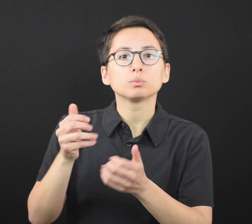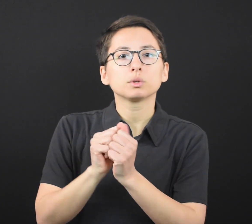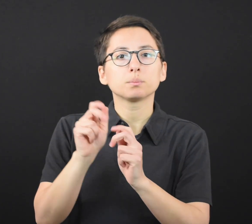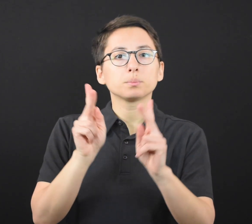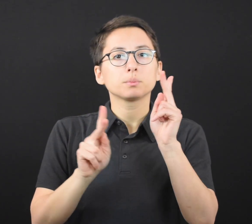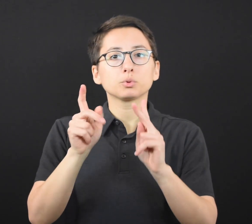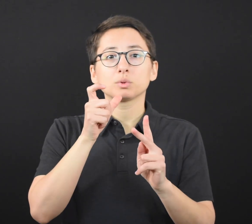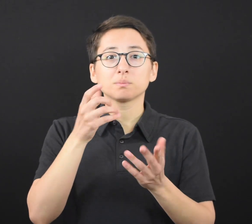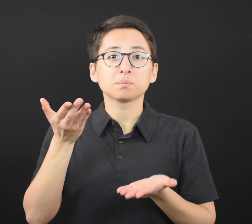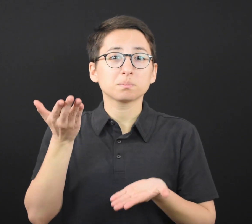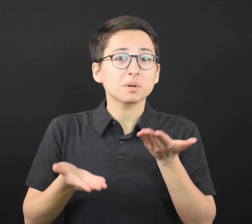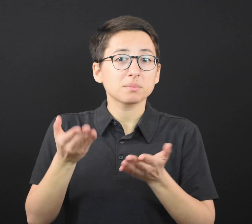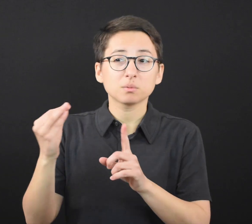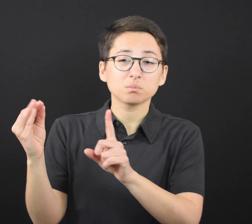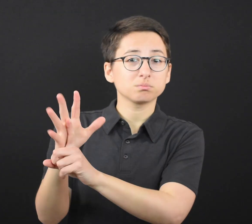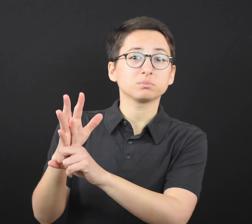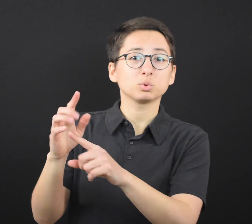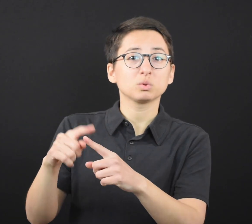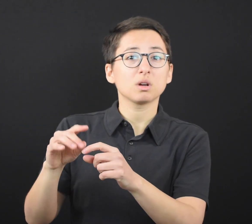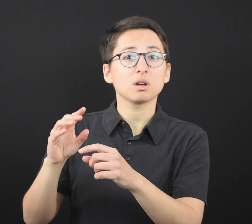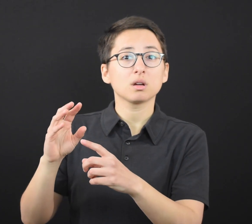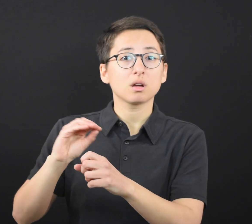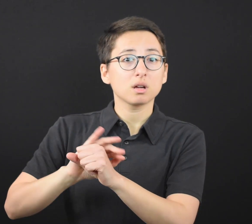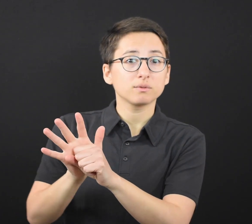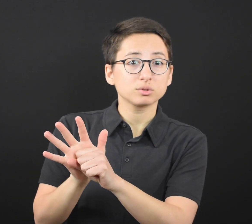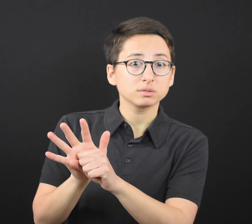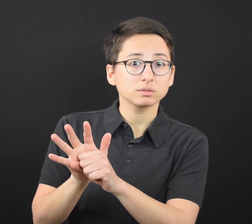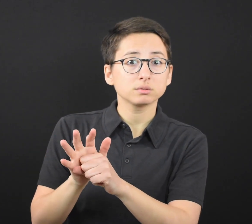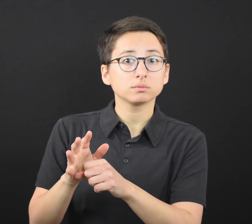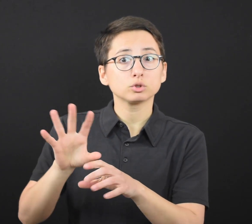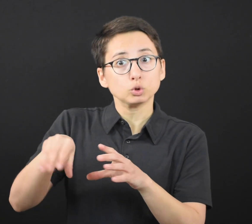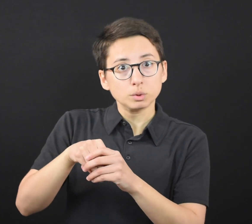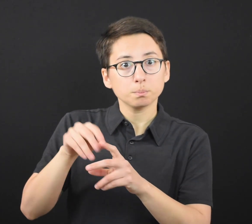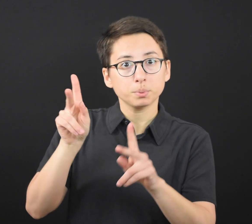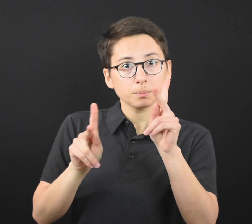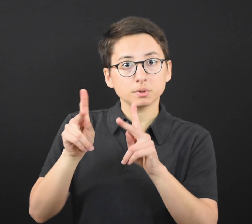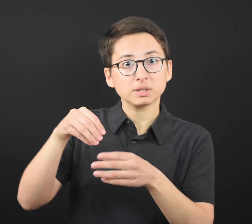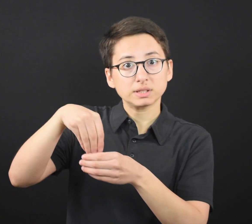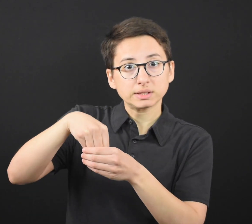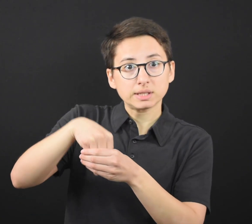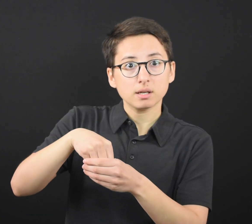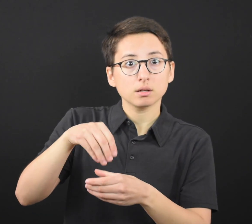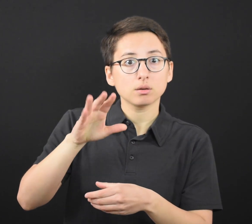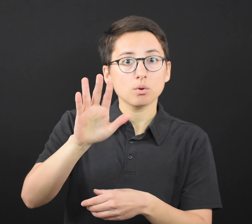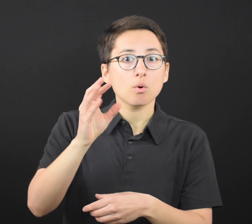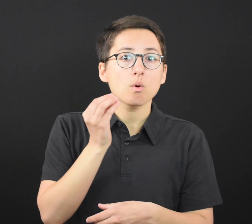who might have been exposed to or who might be infected with COVID-19, including people